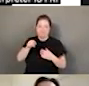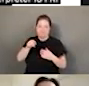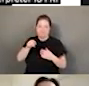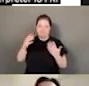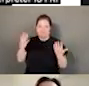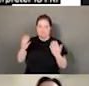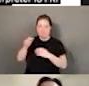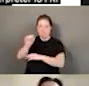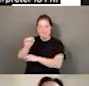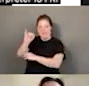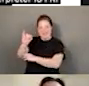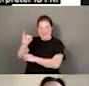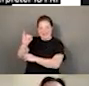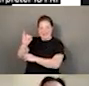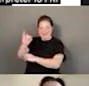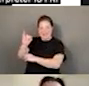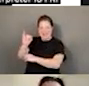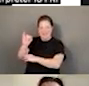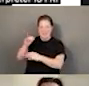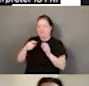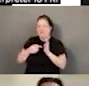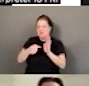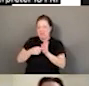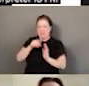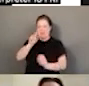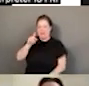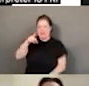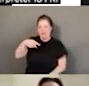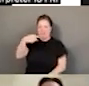to explain long page to make it shorter and easier to understand,